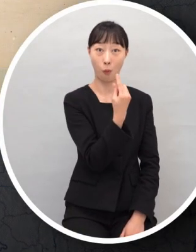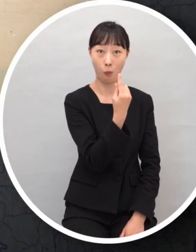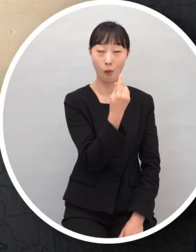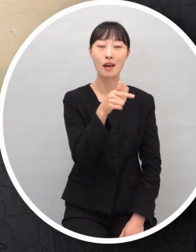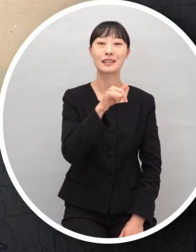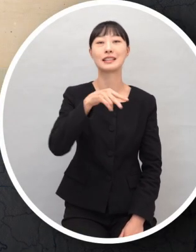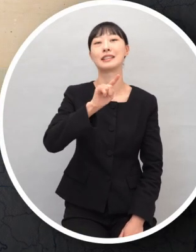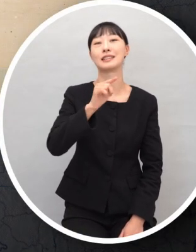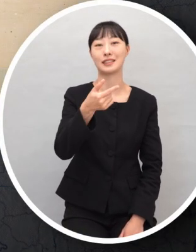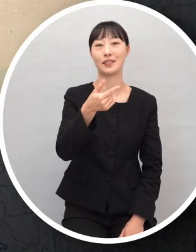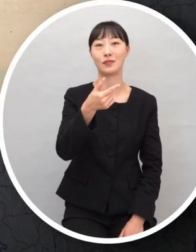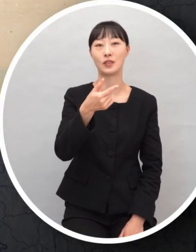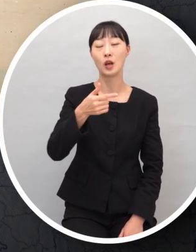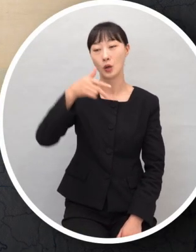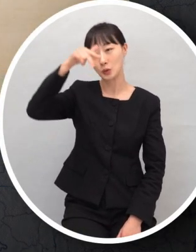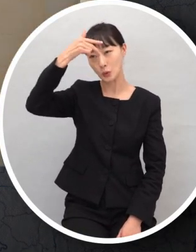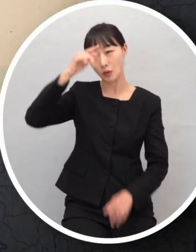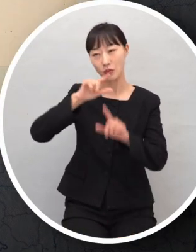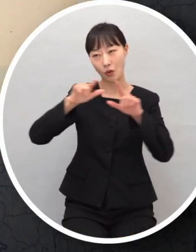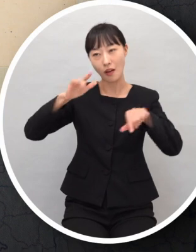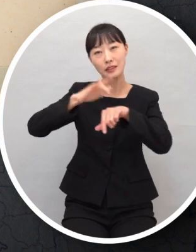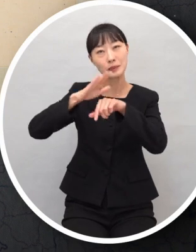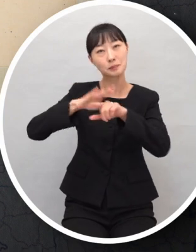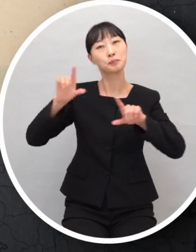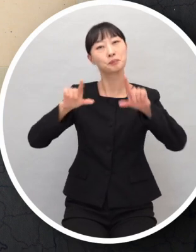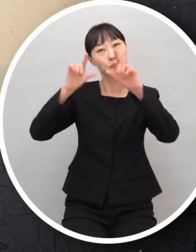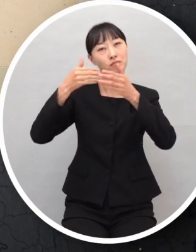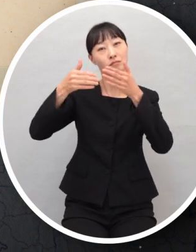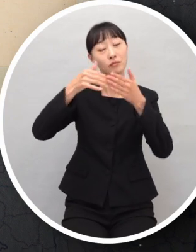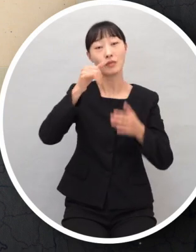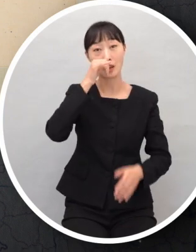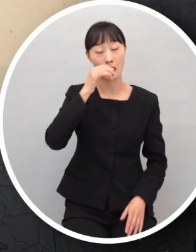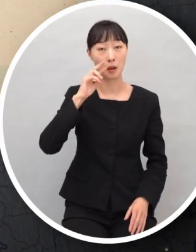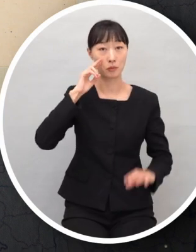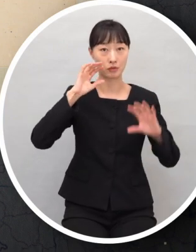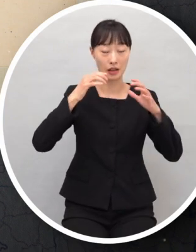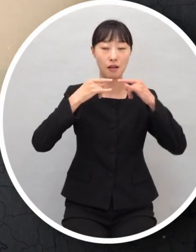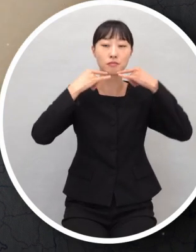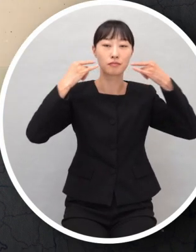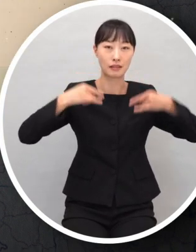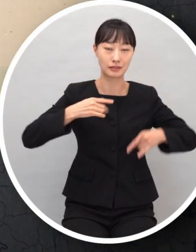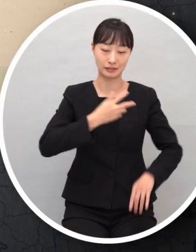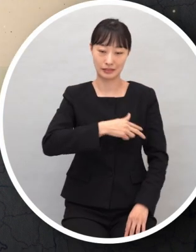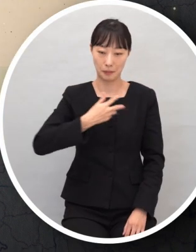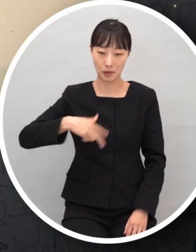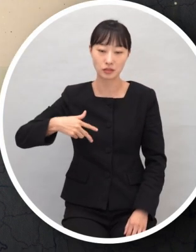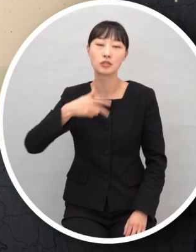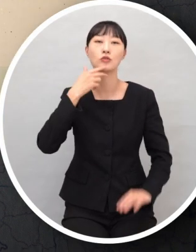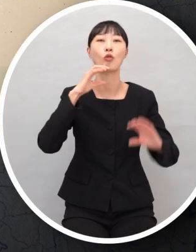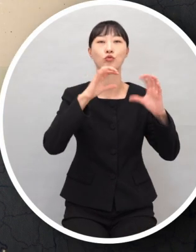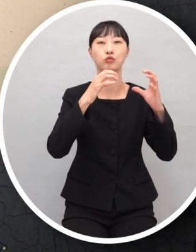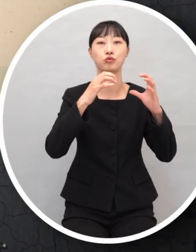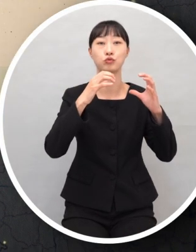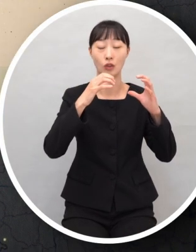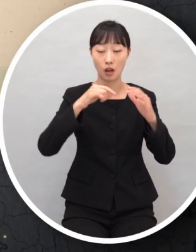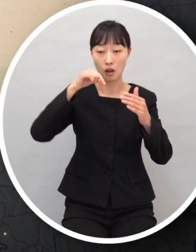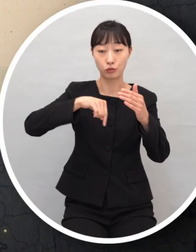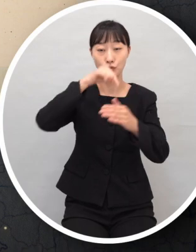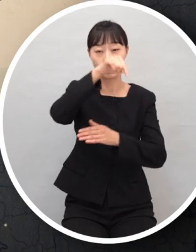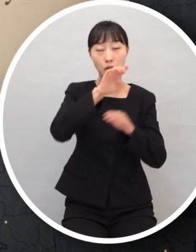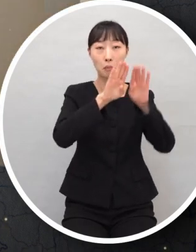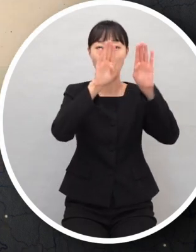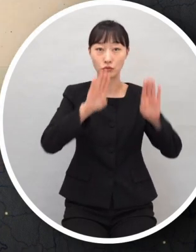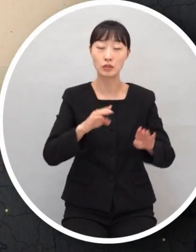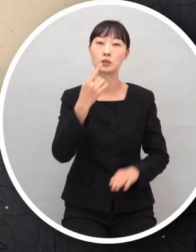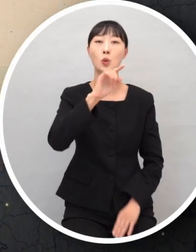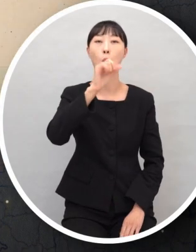Today, around 1,500 paintings of various everyday scenes of Joseon(조선) Korea can be found in museums in Europe, the U.S. and beyond.